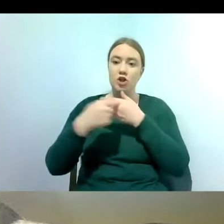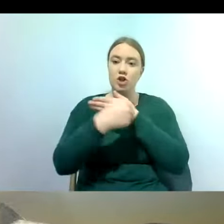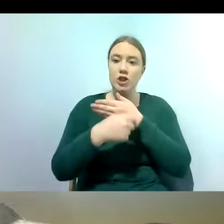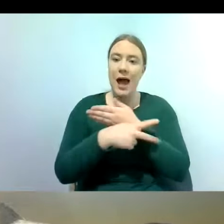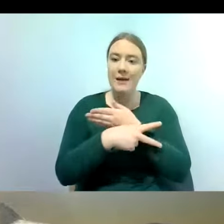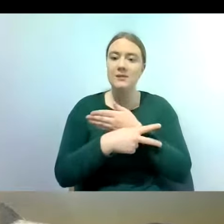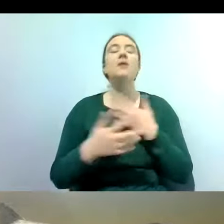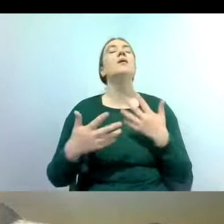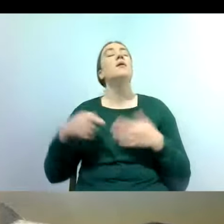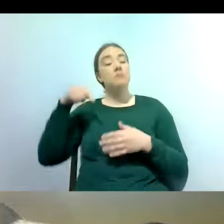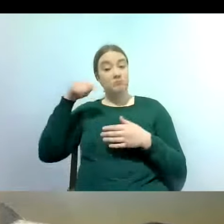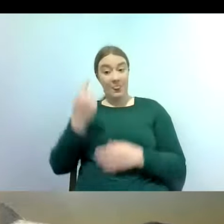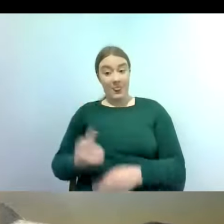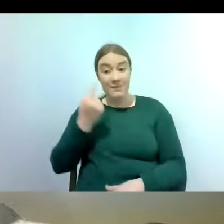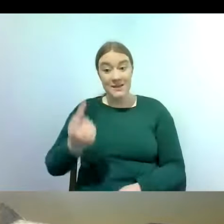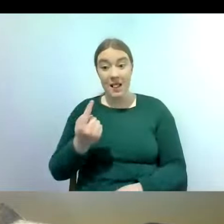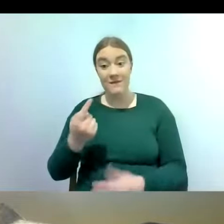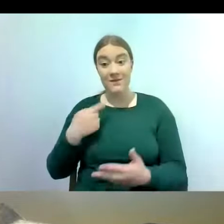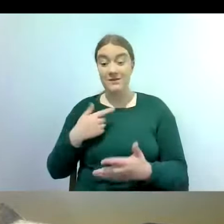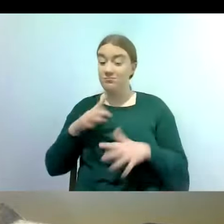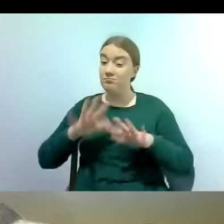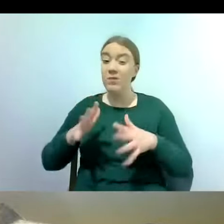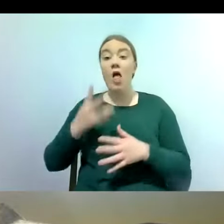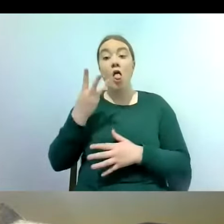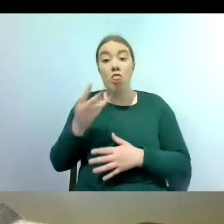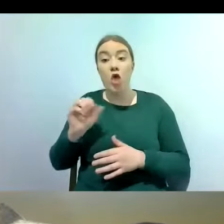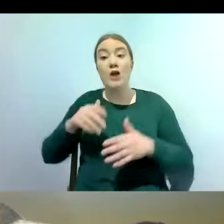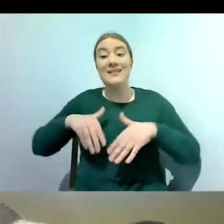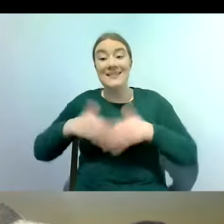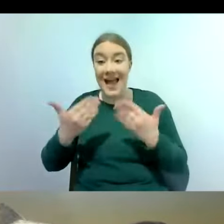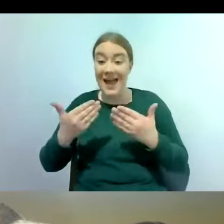twitch shad spend an average 30 days in fresh water so quite a brief period